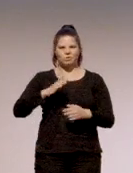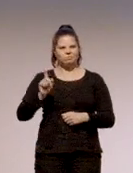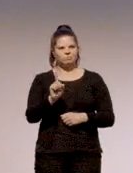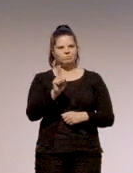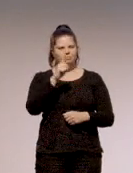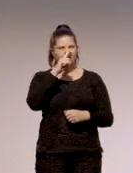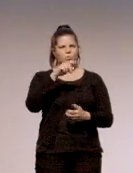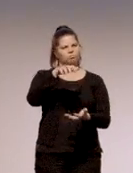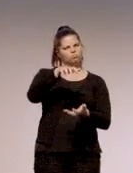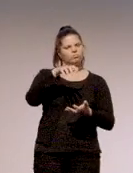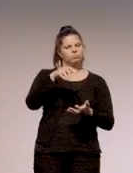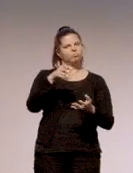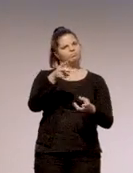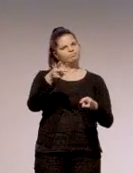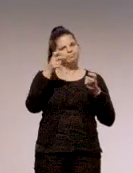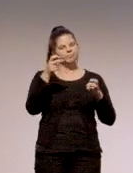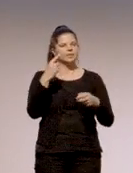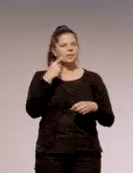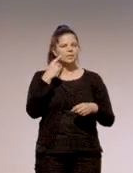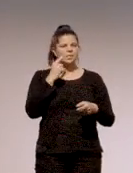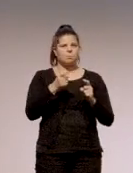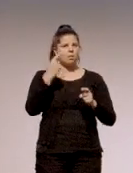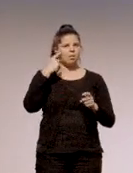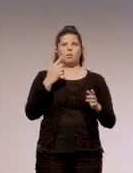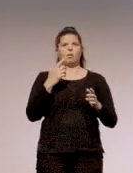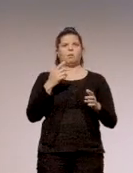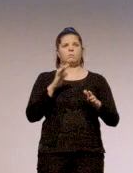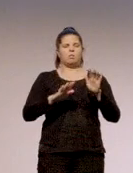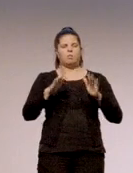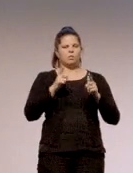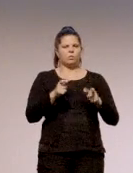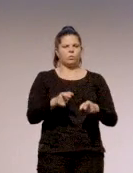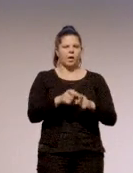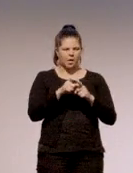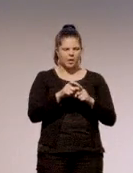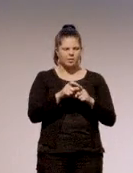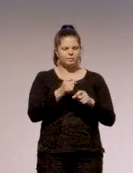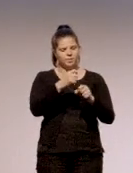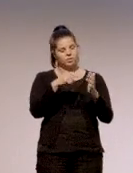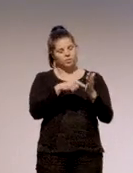over people's head or they think it's too hard. So the one thing we created for that toolkit was those specific